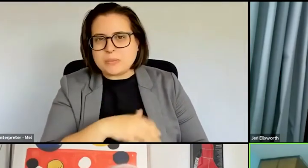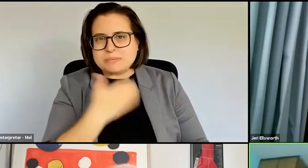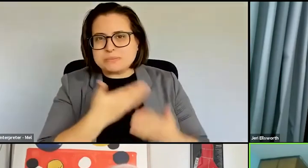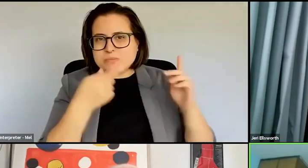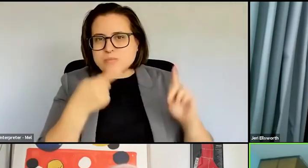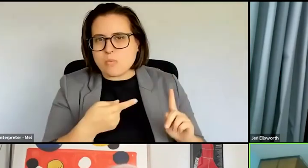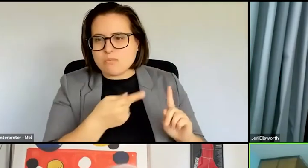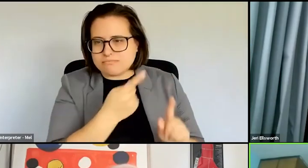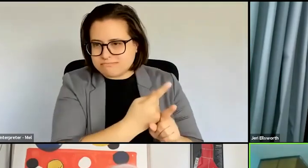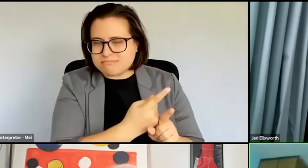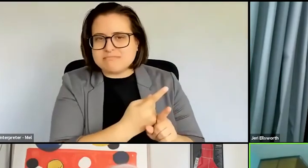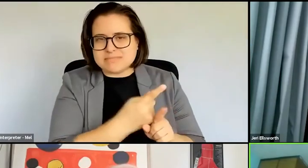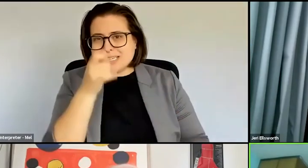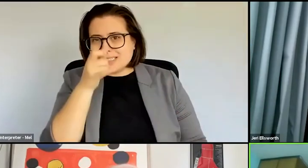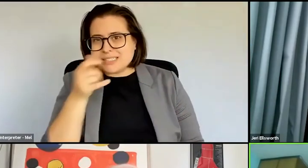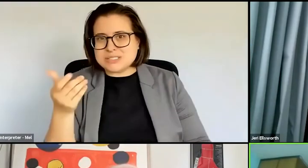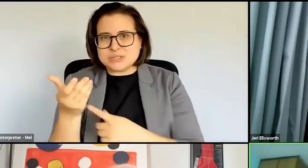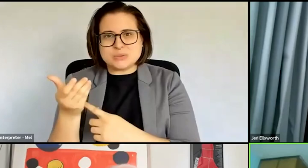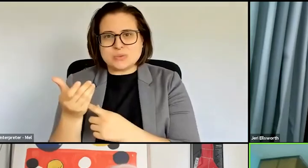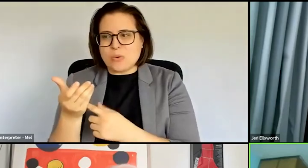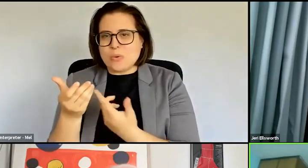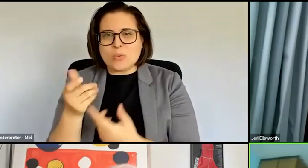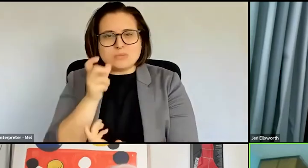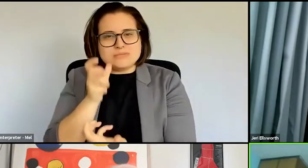that these phones no longer actually fit our hands and they don't have a tether so